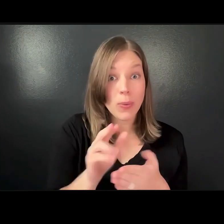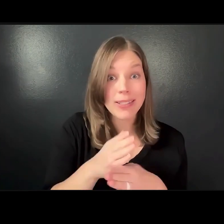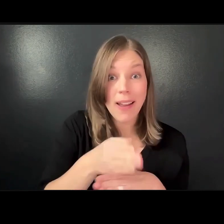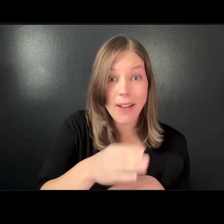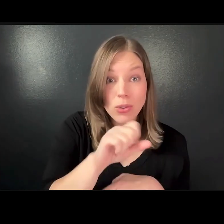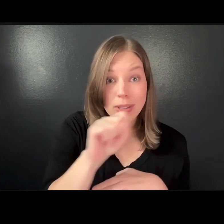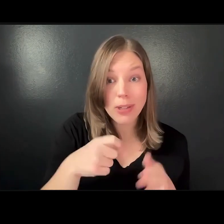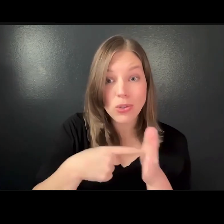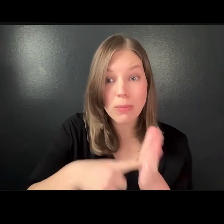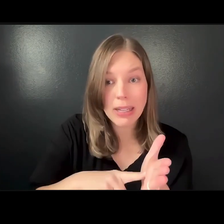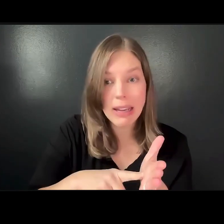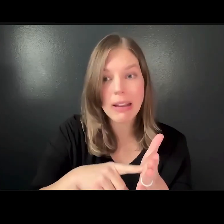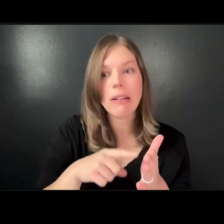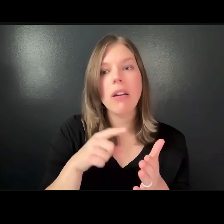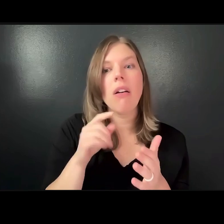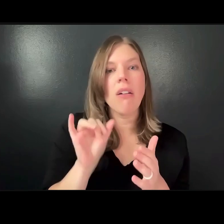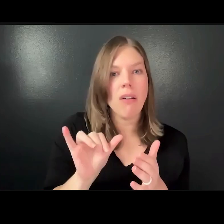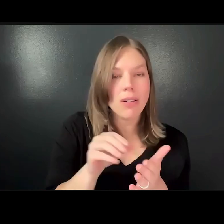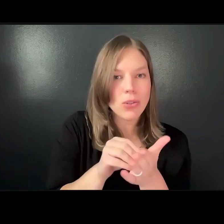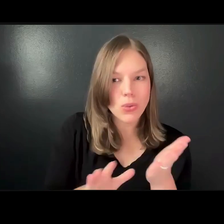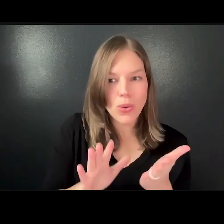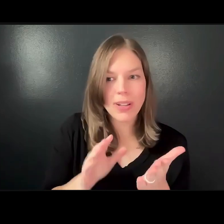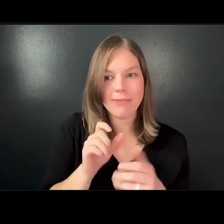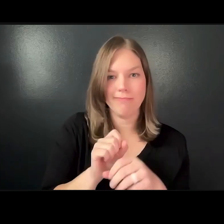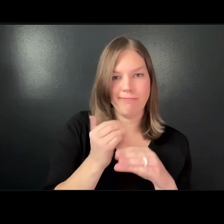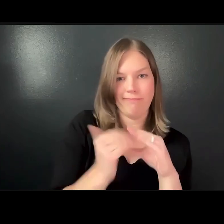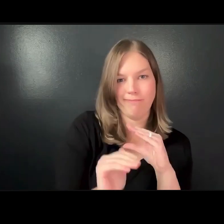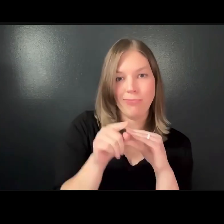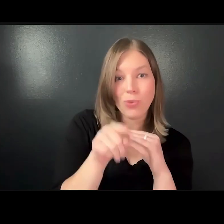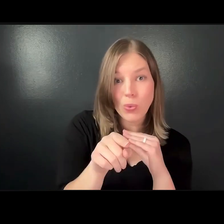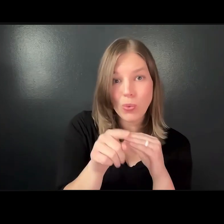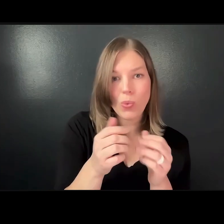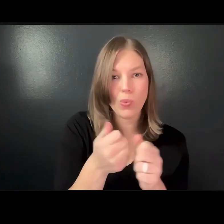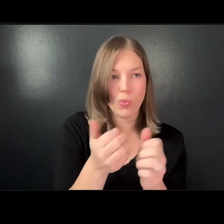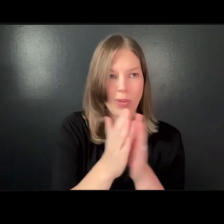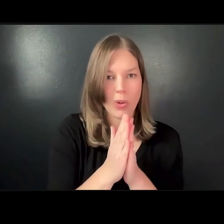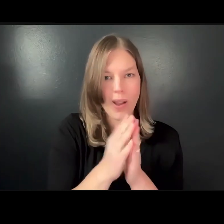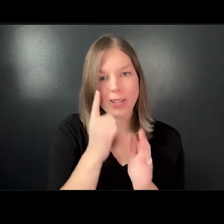Three weeks after the start of the semester, the student sends you an email with a request